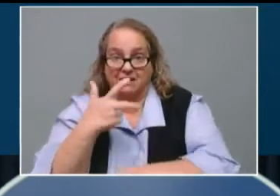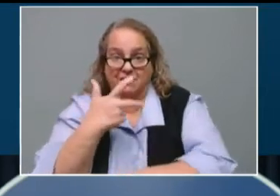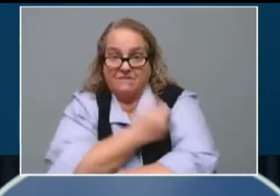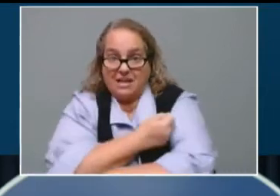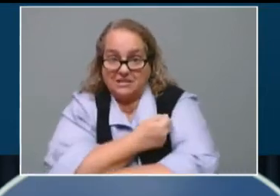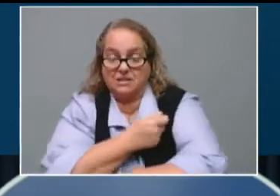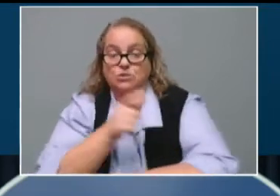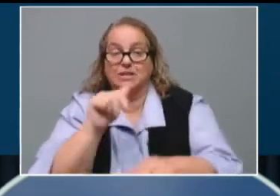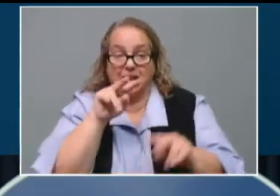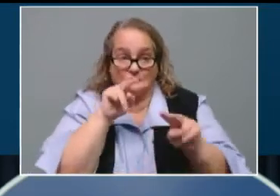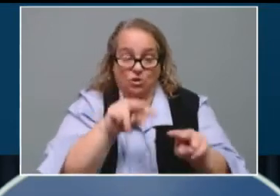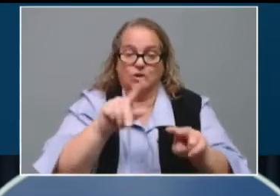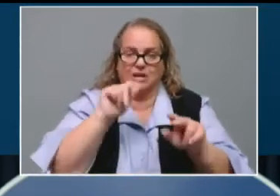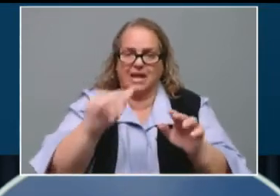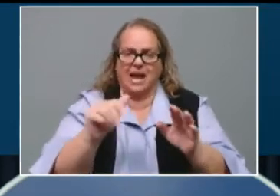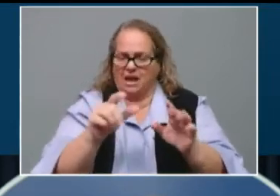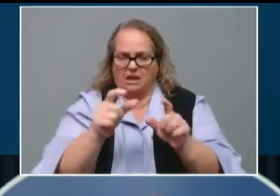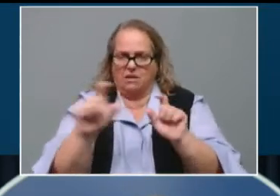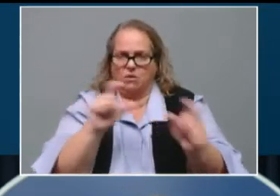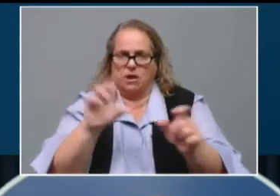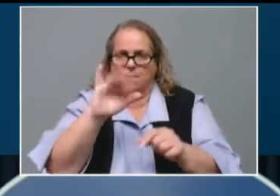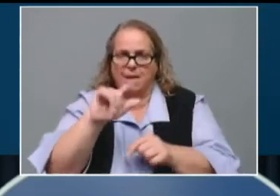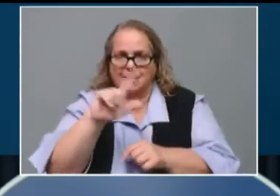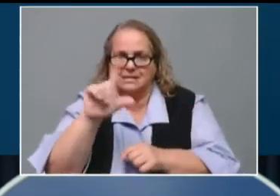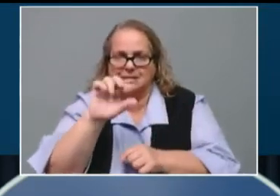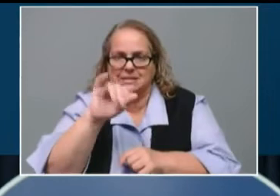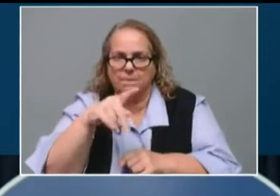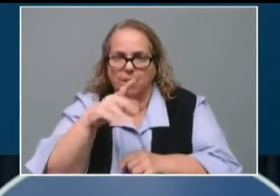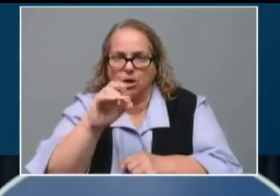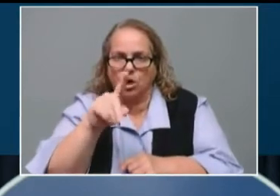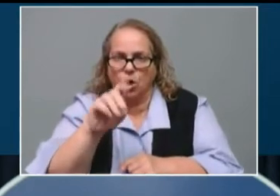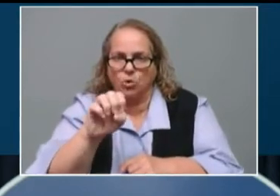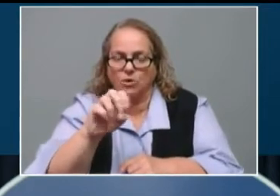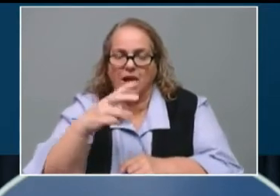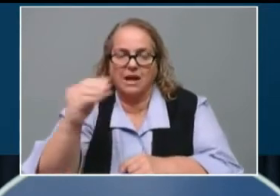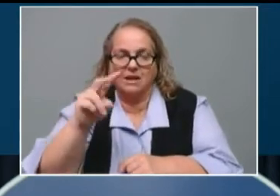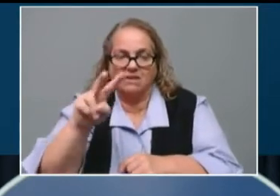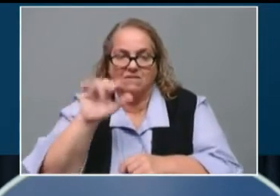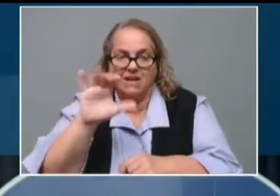code and vaccine options. This includes the option in the filter of the Pfizer